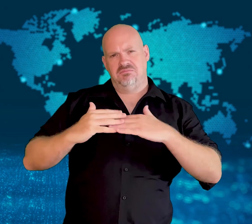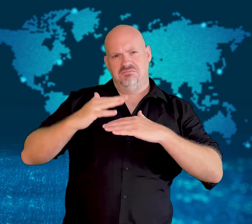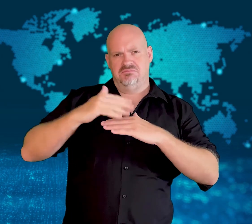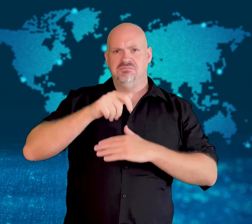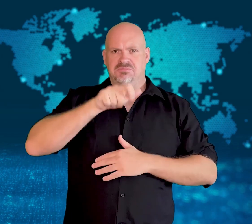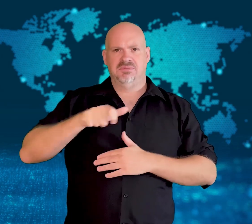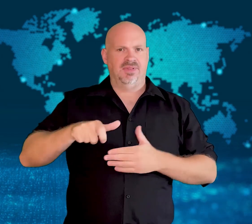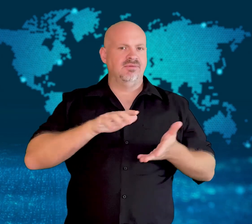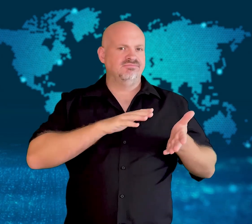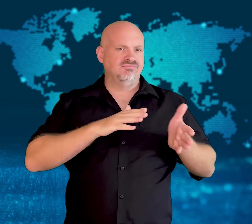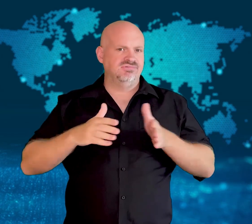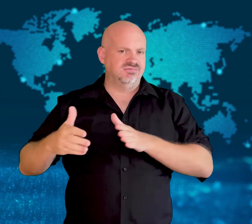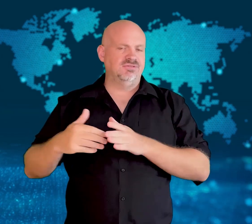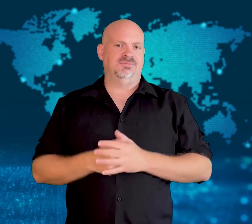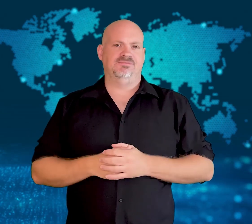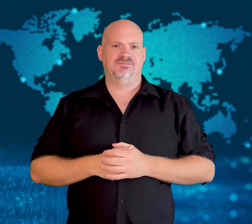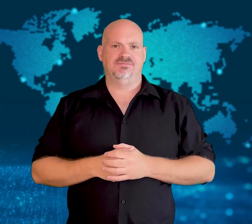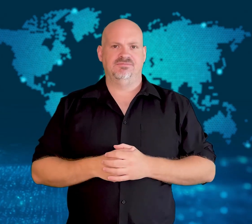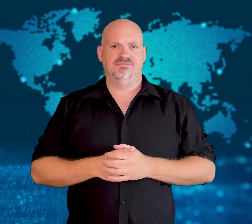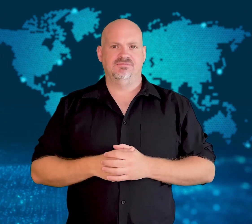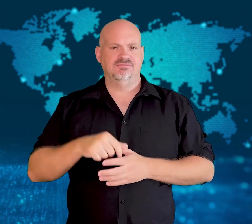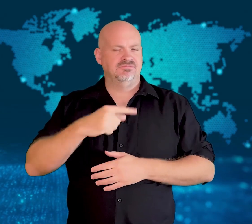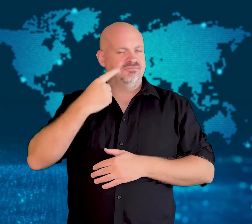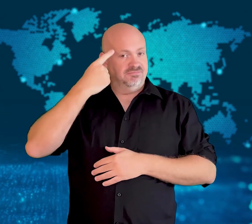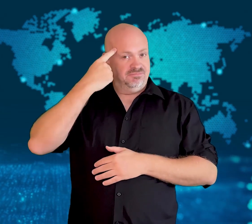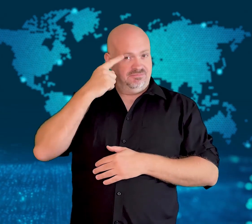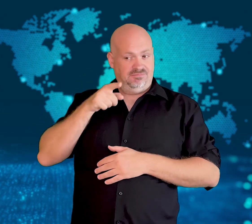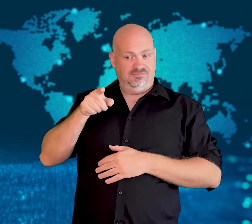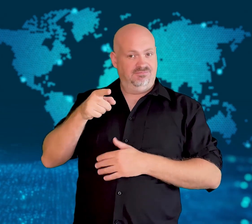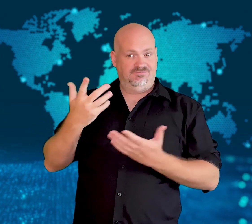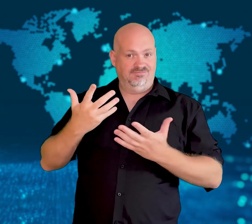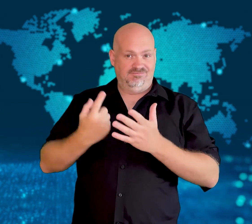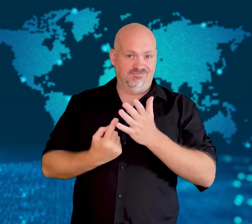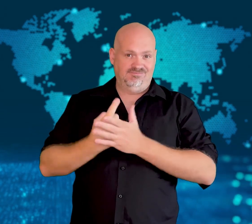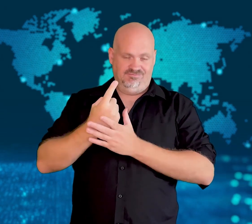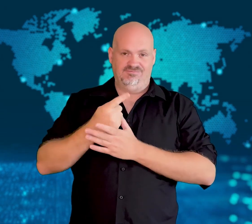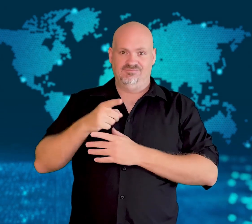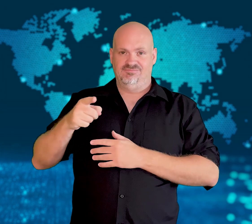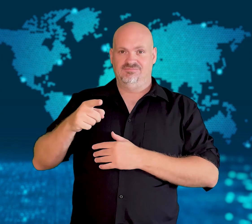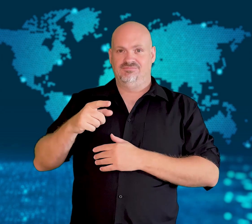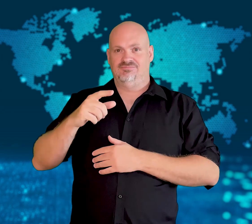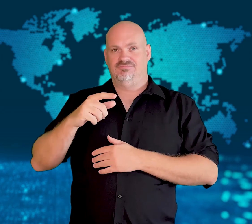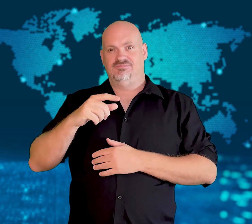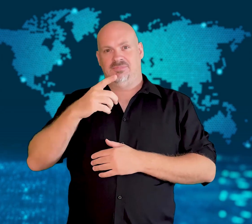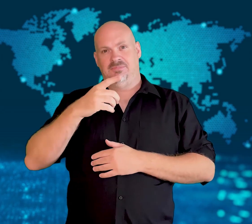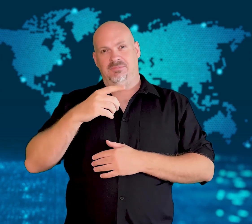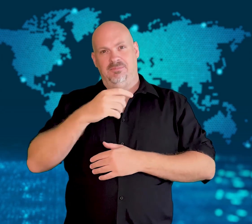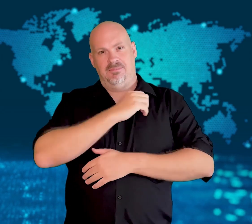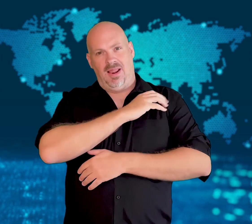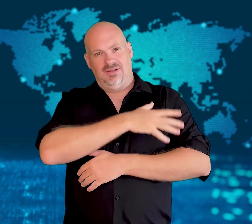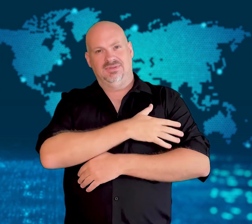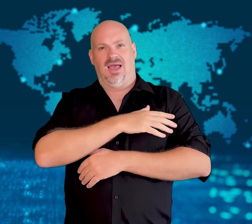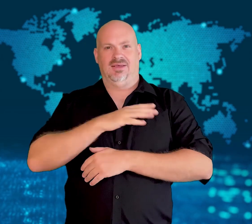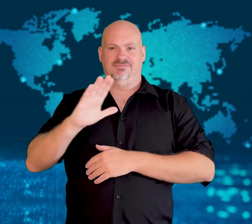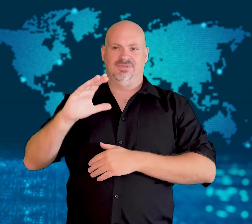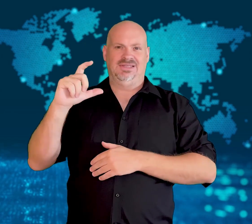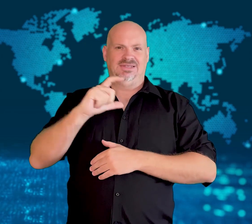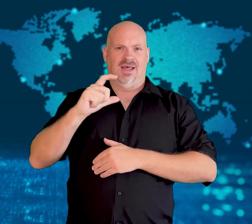It's believed that the rocket was misfired by the Islamic Jihad.